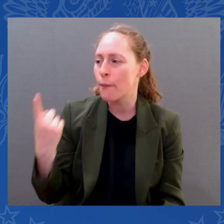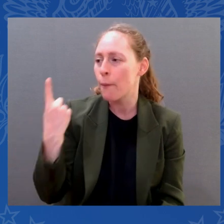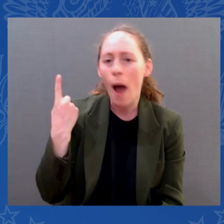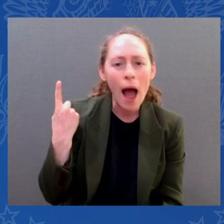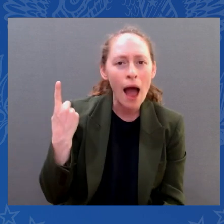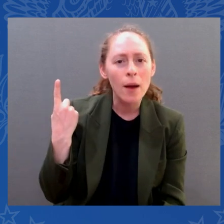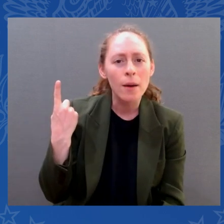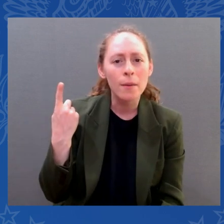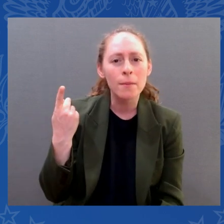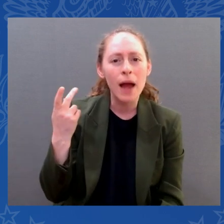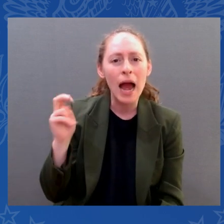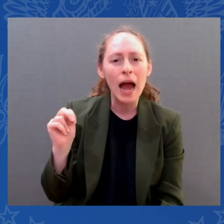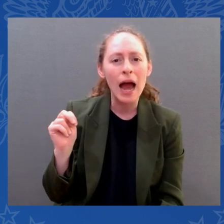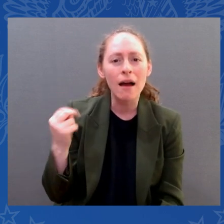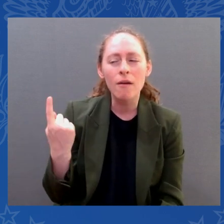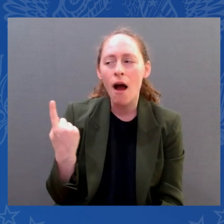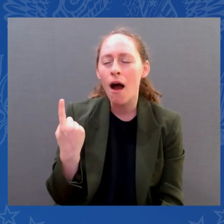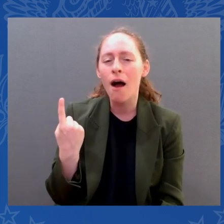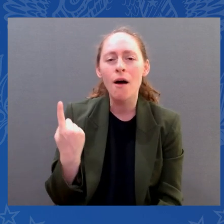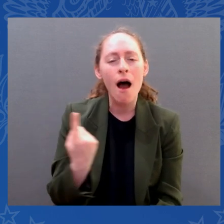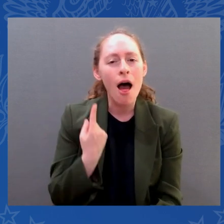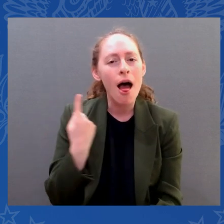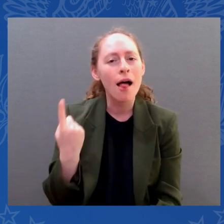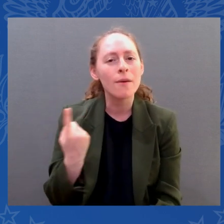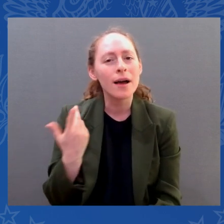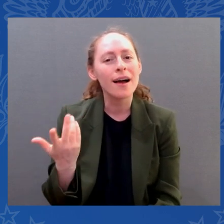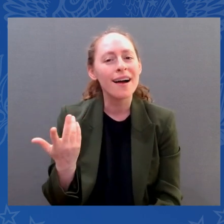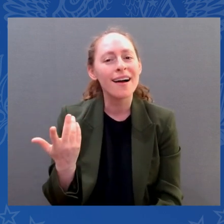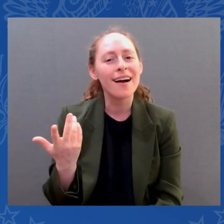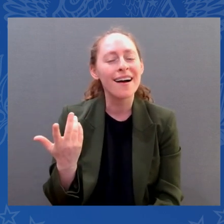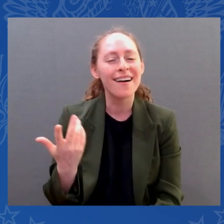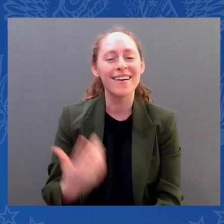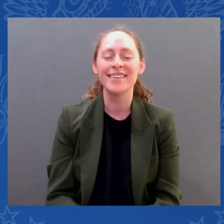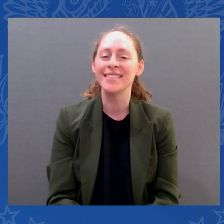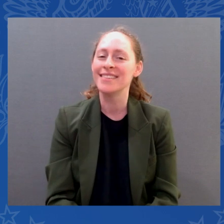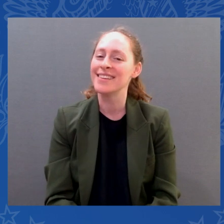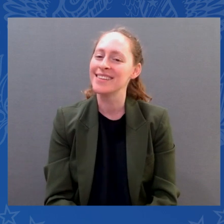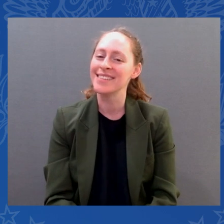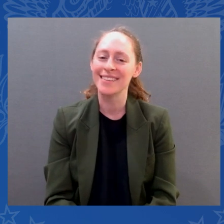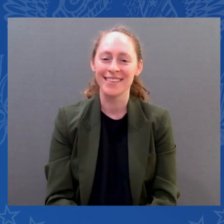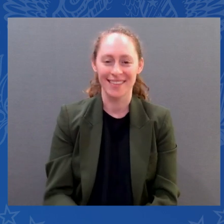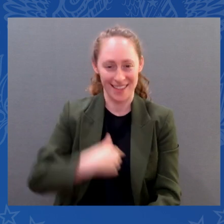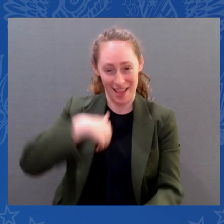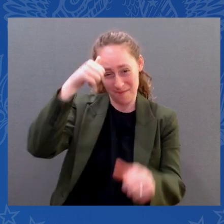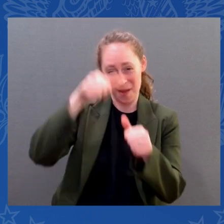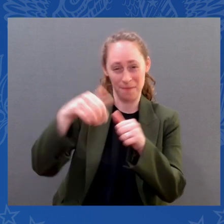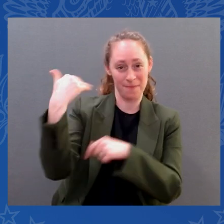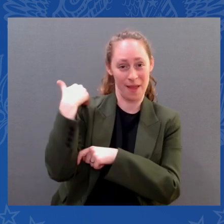and watch Barack Obama sign with seven, eight, nine different pens "Barack Obama."